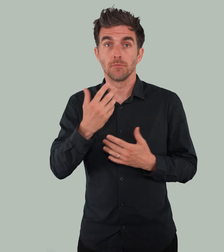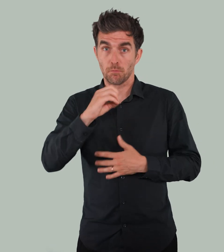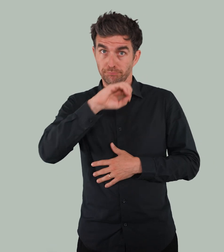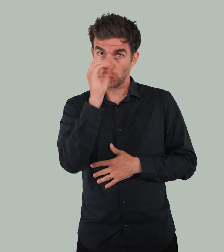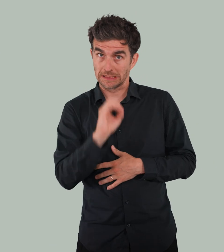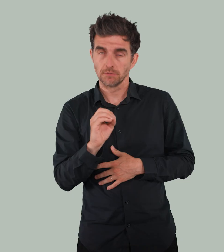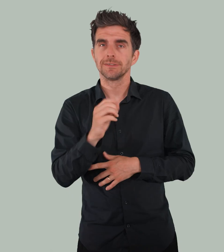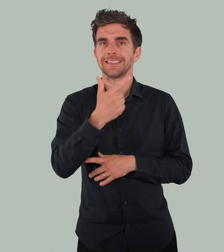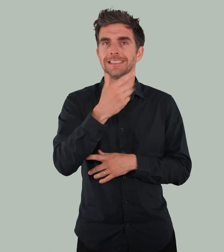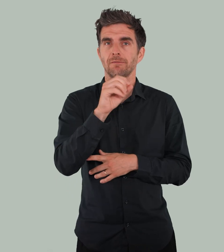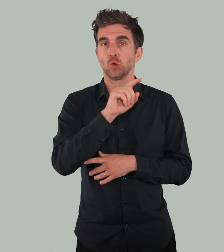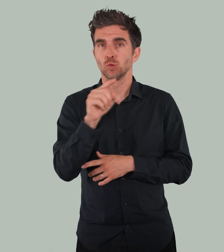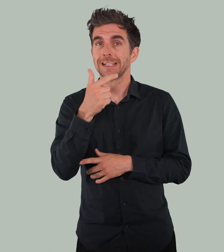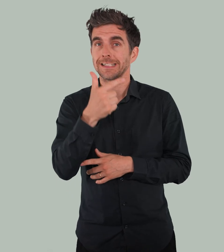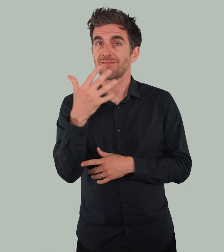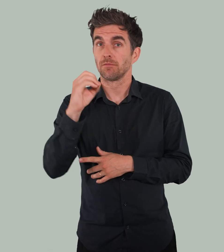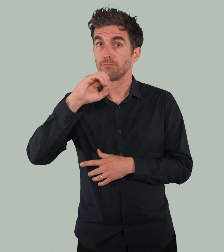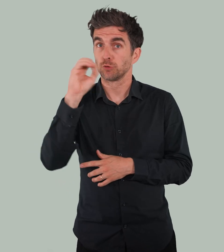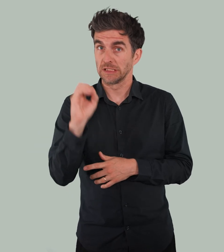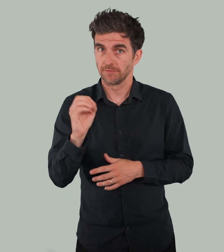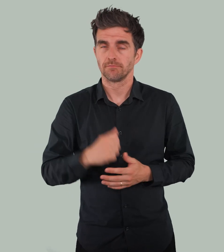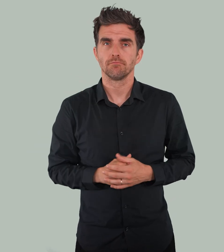% of total - 70–75%